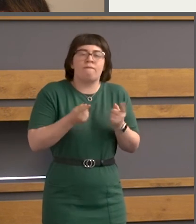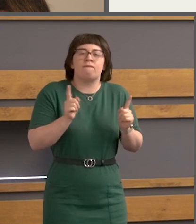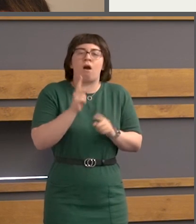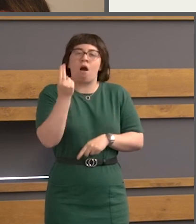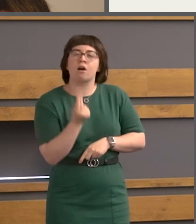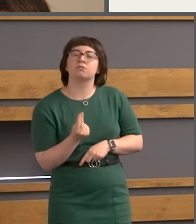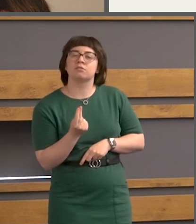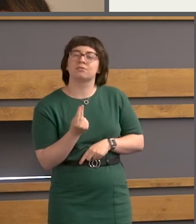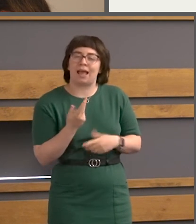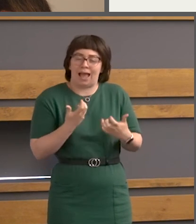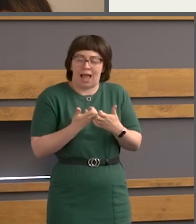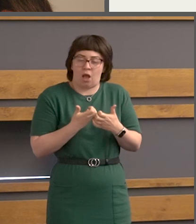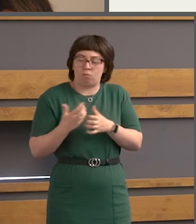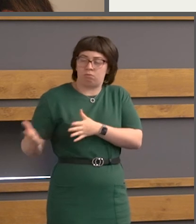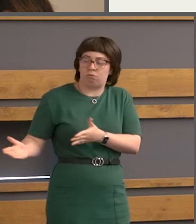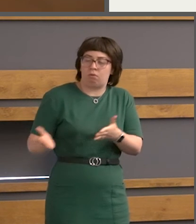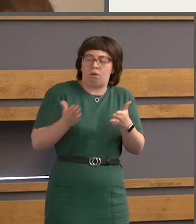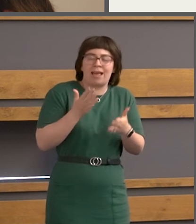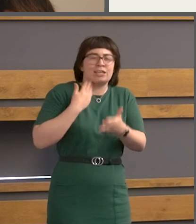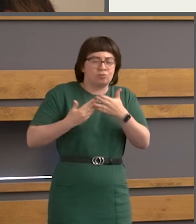how to bring in the histories that are missing,